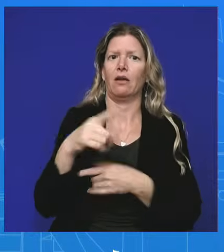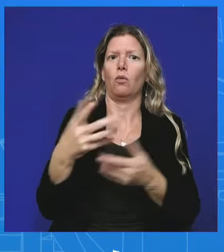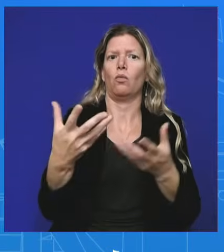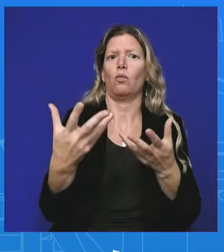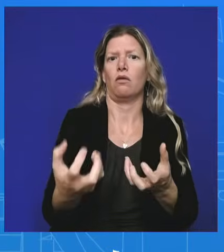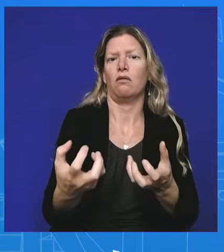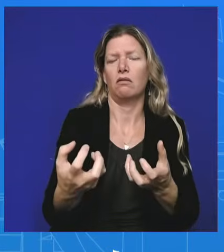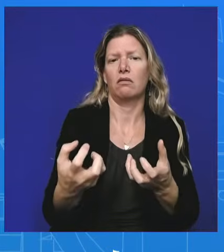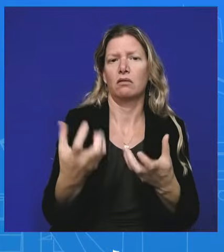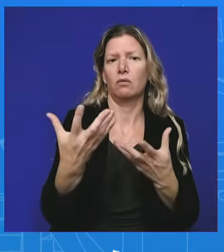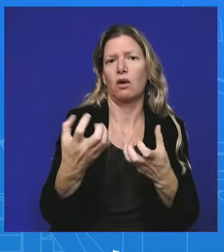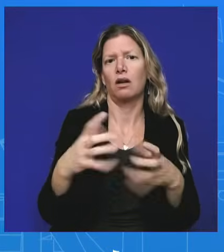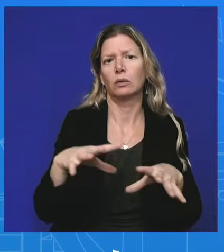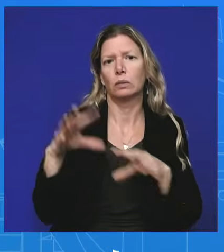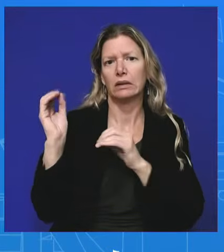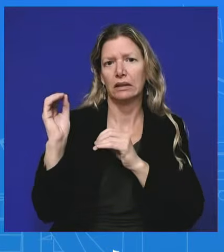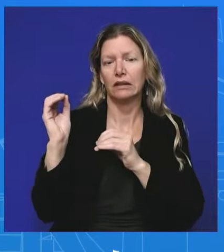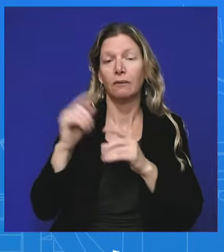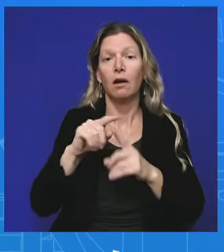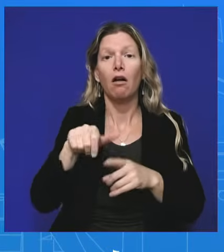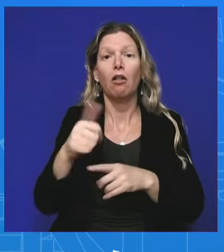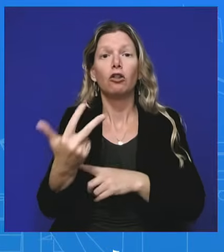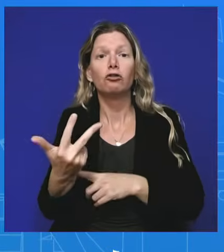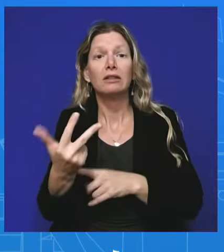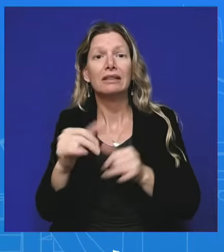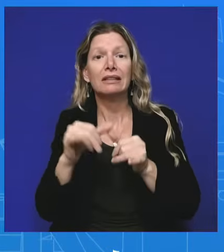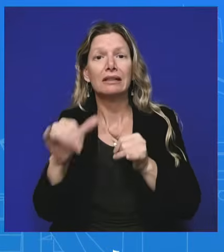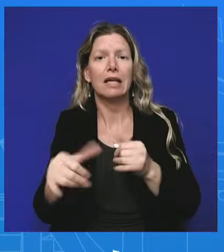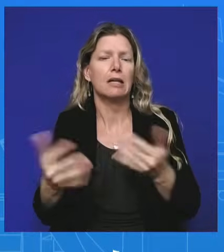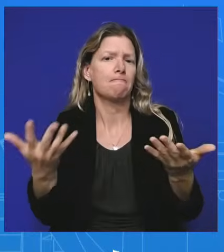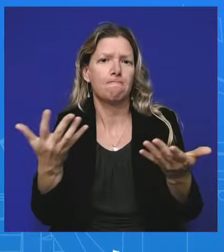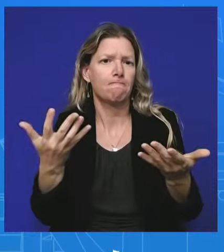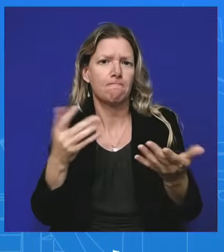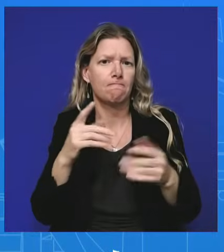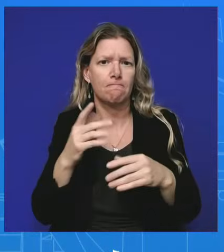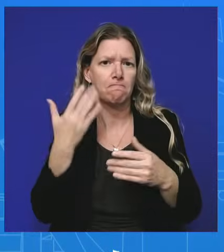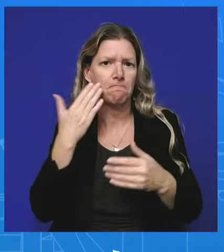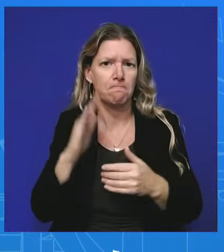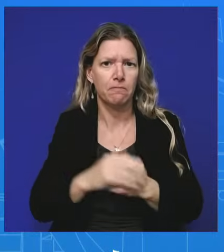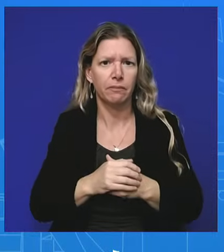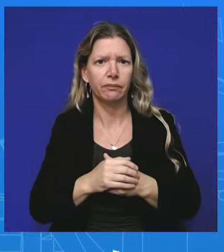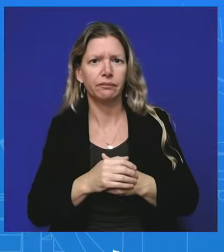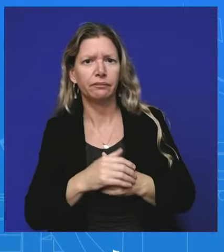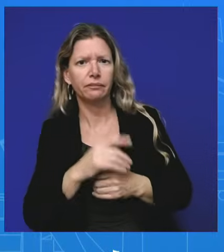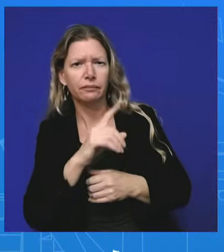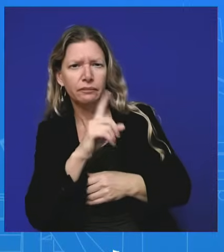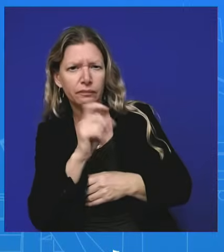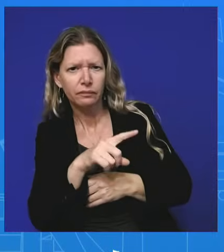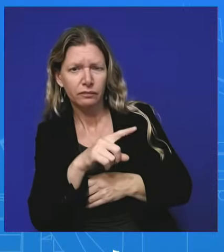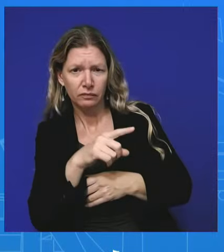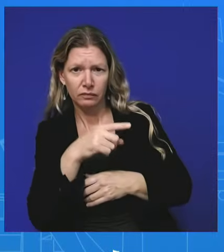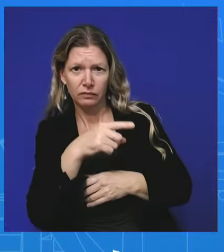you referenced the security plan for the port and the pier. Secretary Austin, a couple of weeks ago, before it was operational, said his understanding